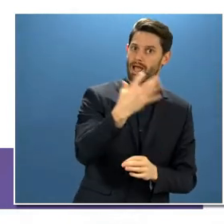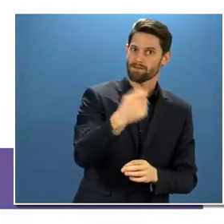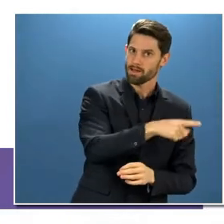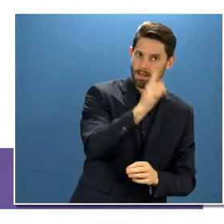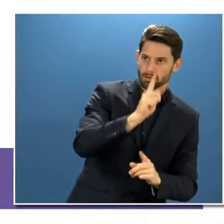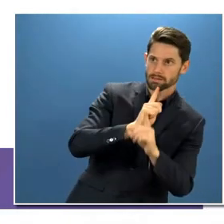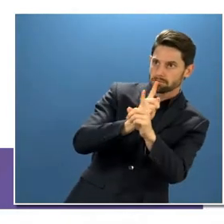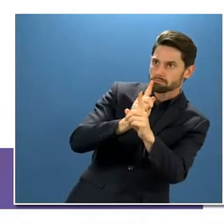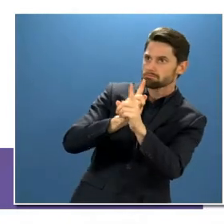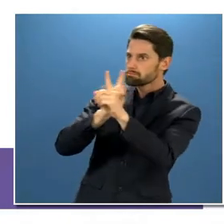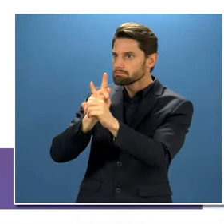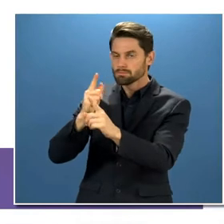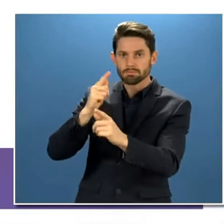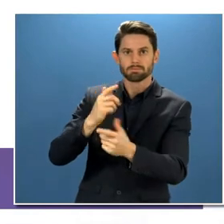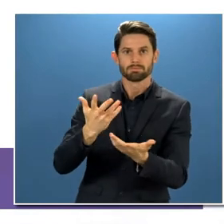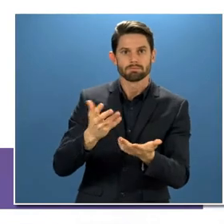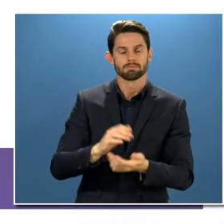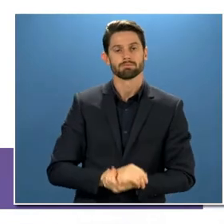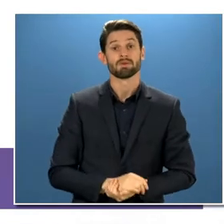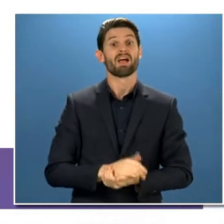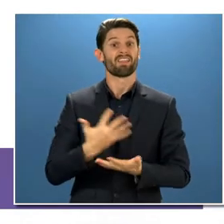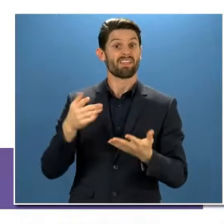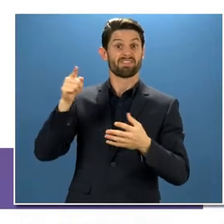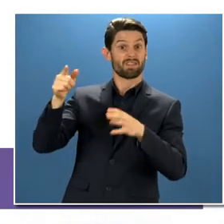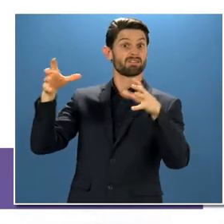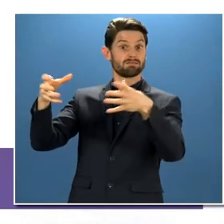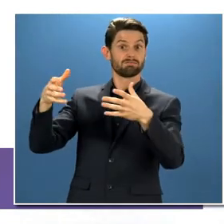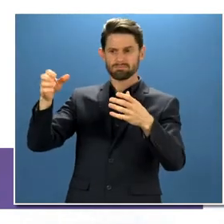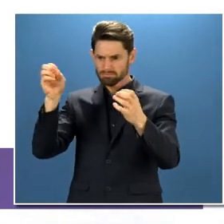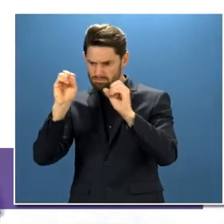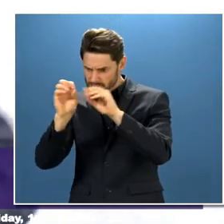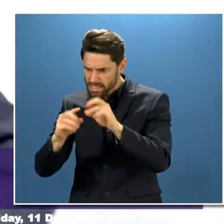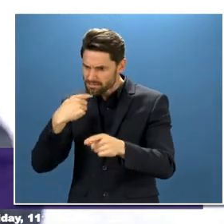We then make that information, once settled, publicly available